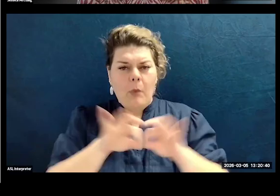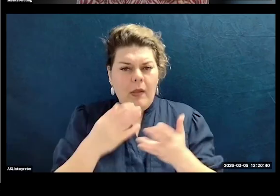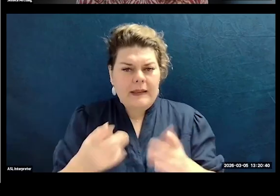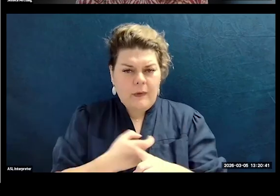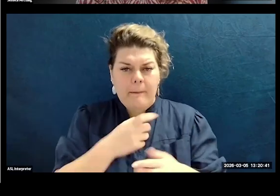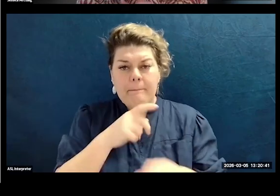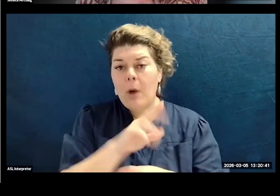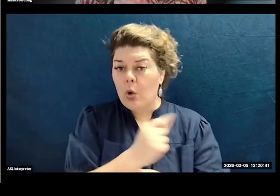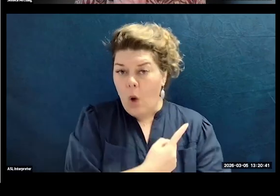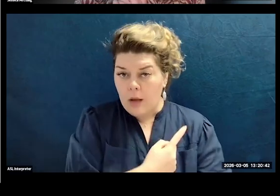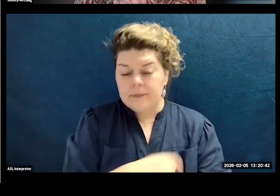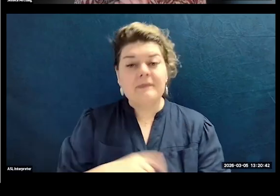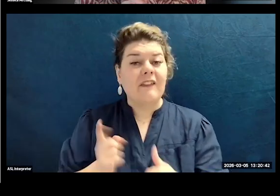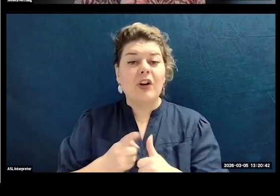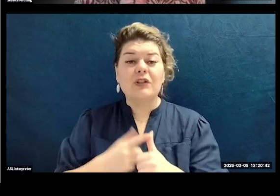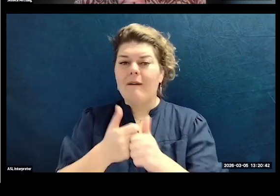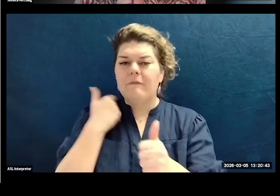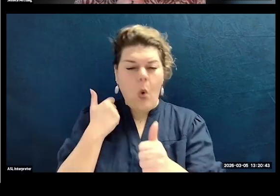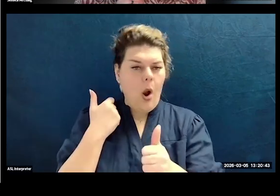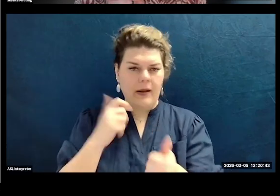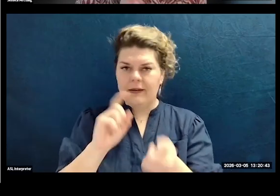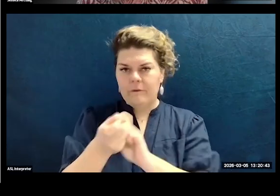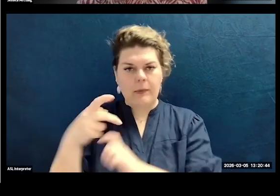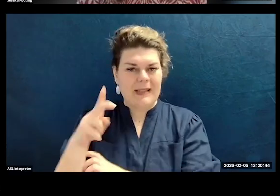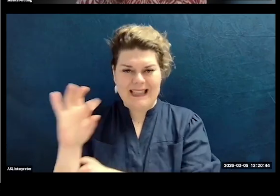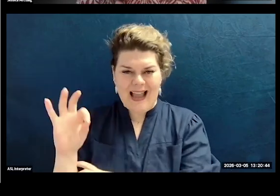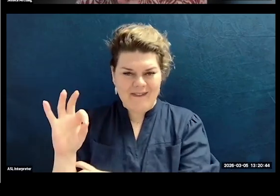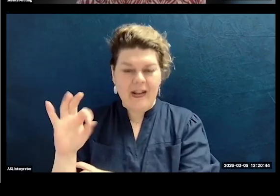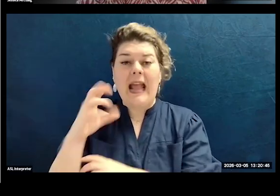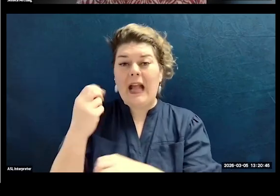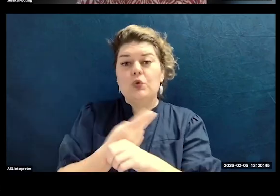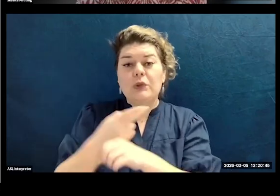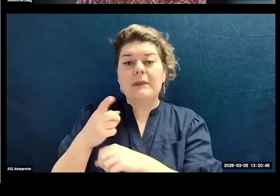The first thing is avoid converting files to PDF and using PDFs wherever possible.